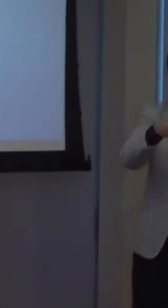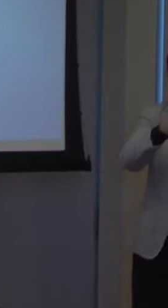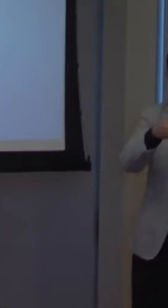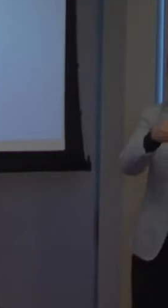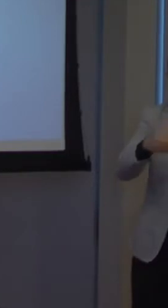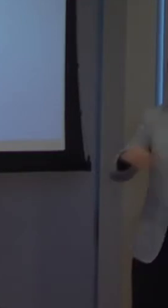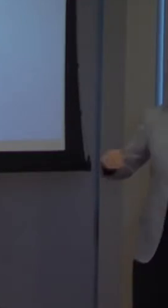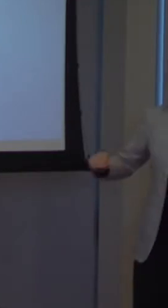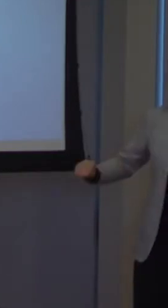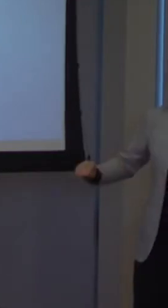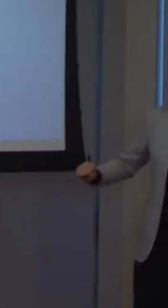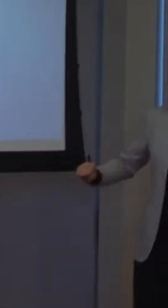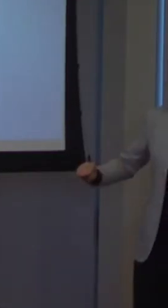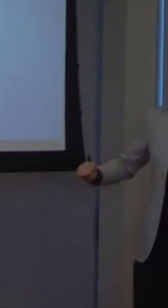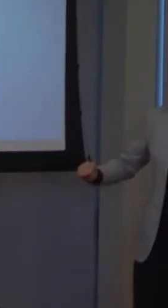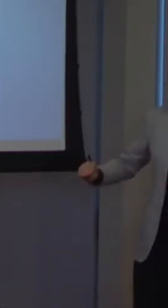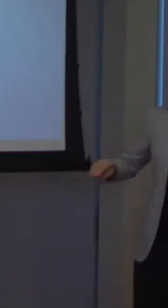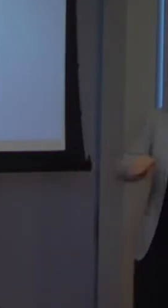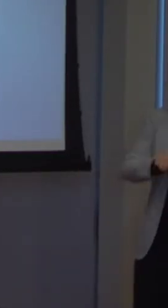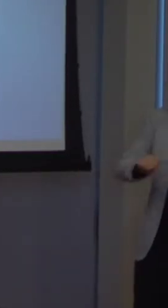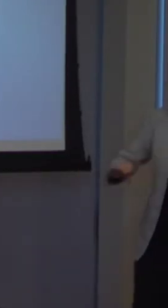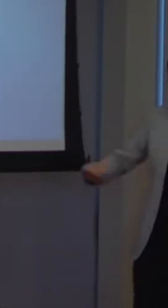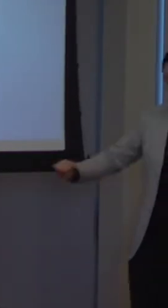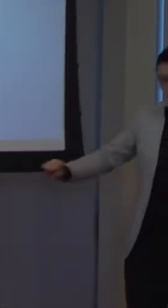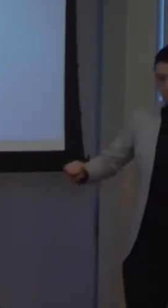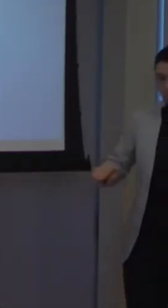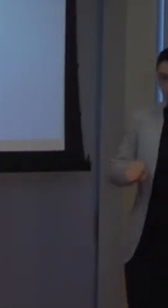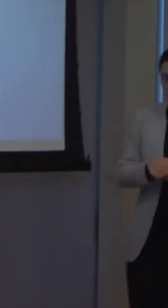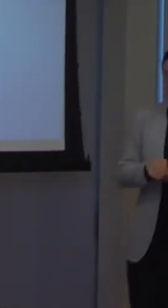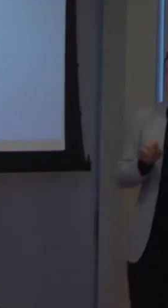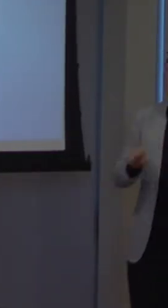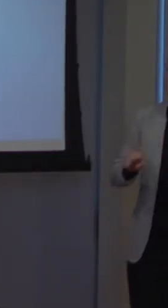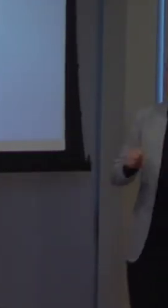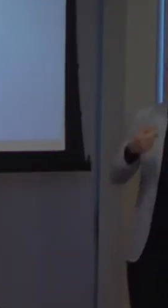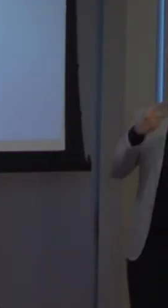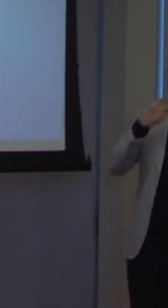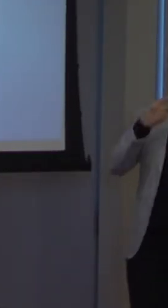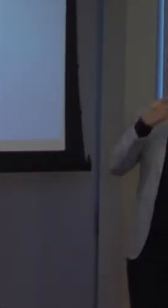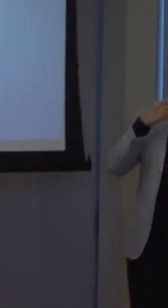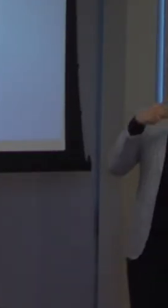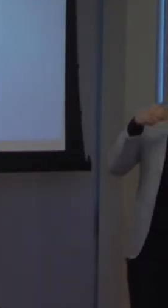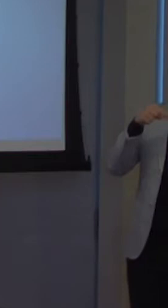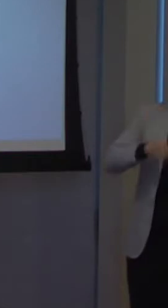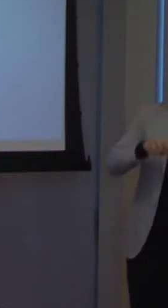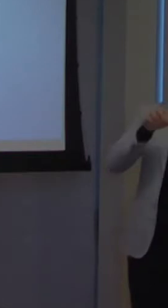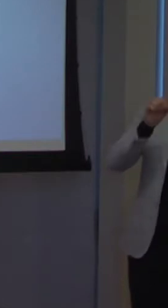pretty much say, this is what an orbital should look like, and everything, like that.